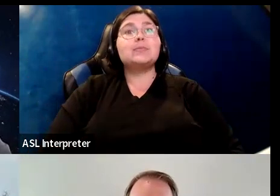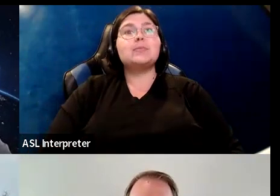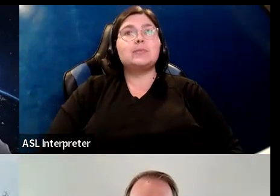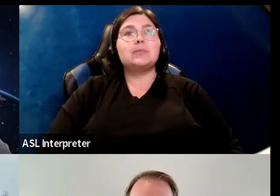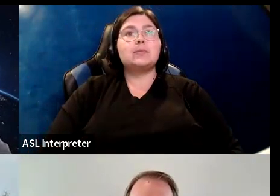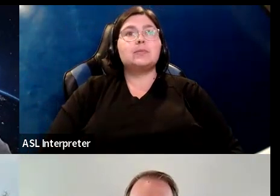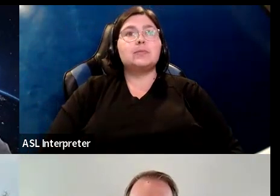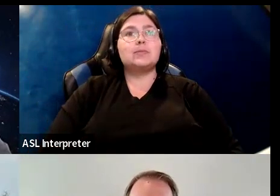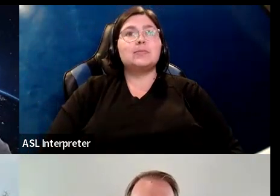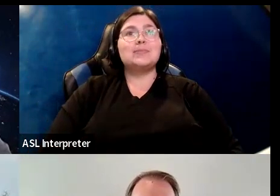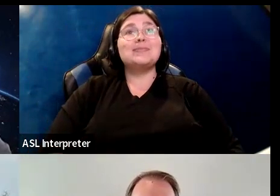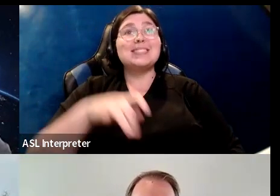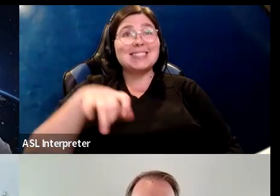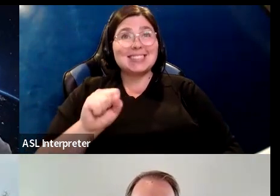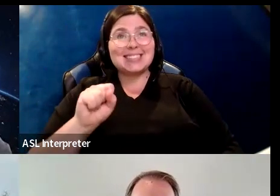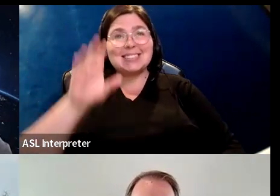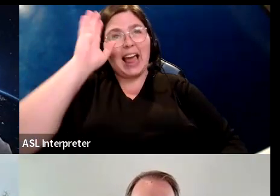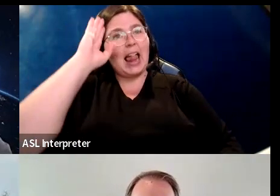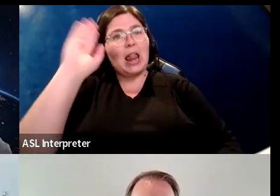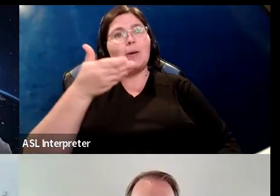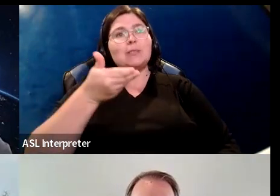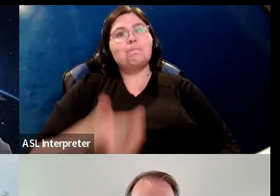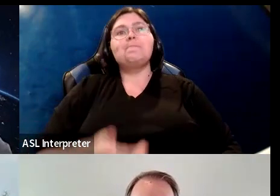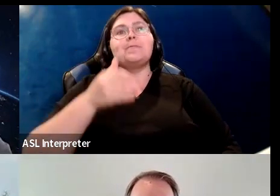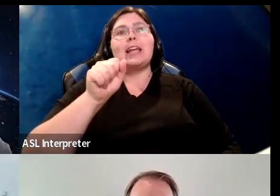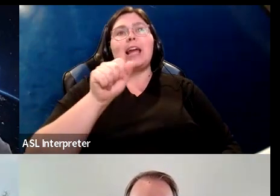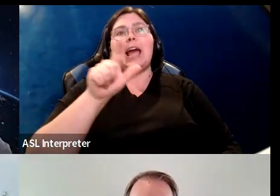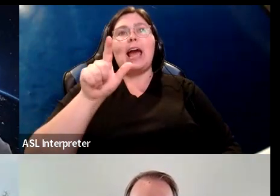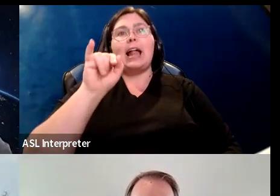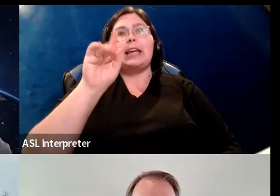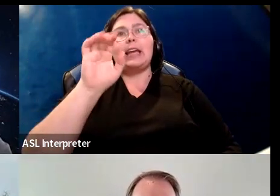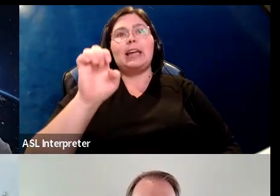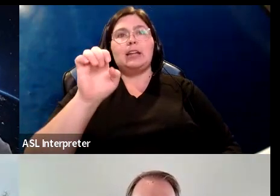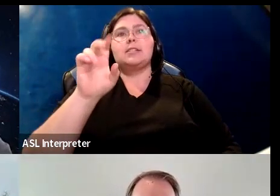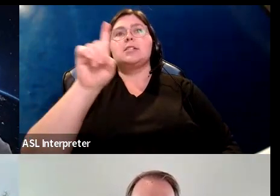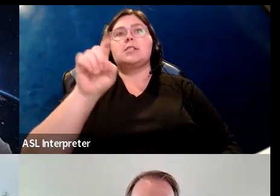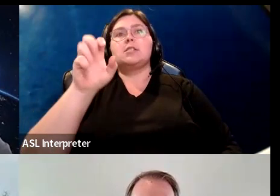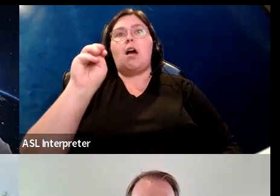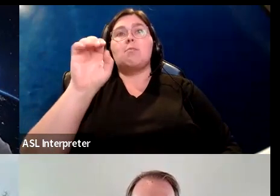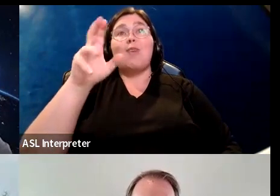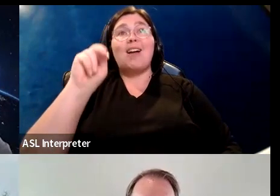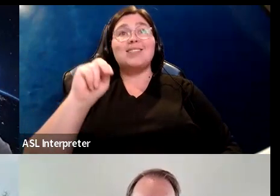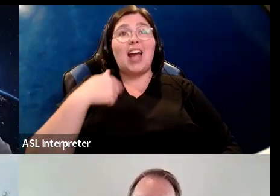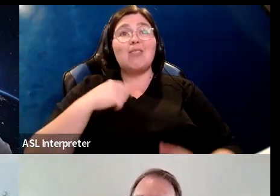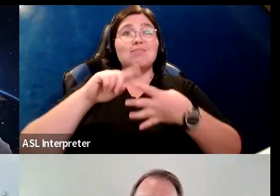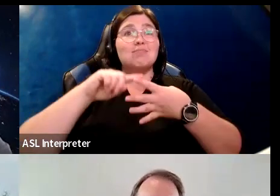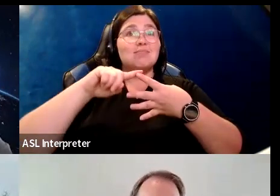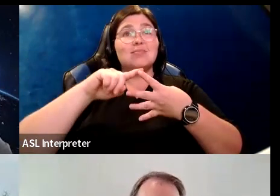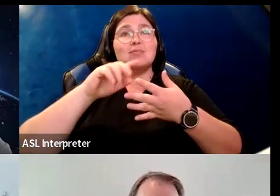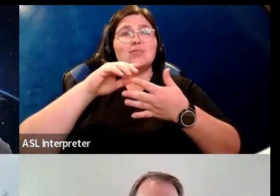Yes. Hi. My name is Allie Zombron, and I'm a fourth year student at James Madison University.